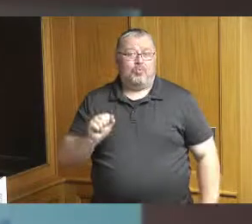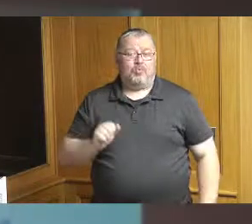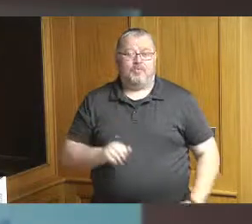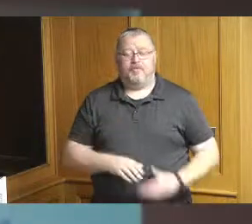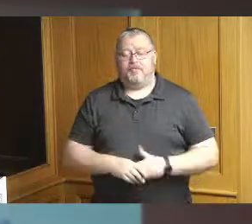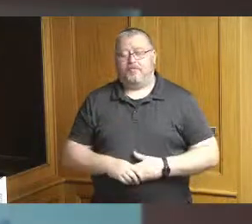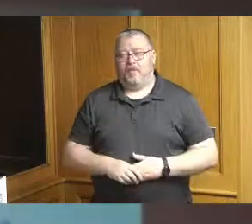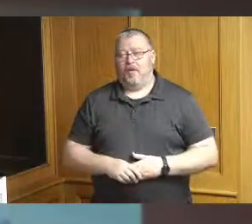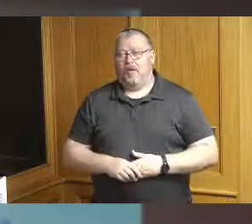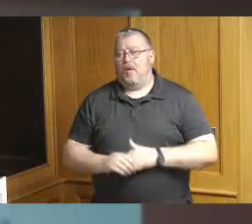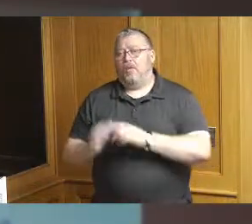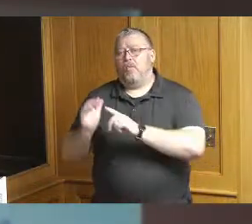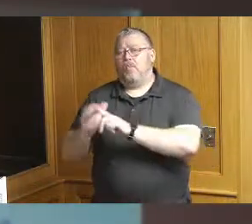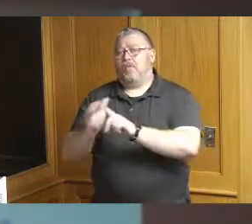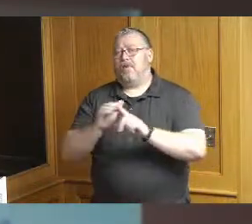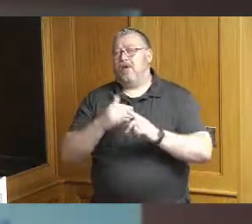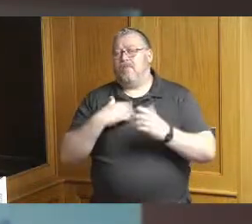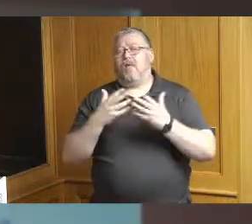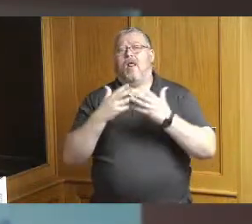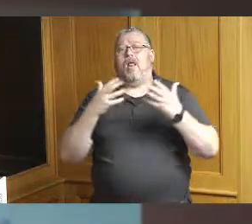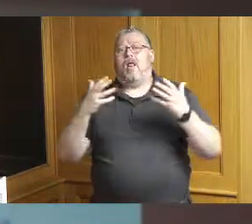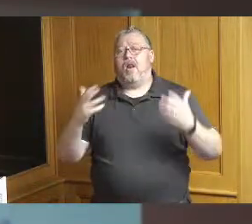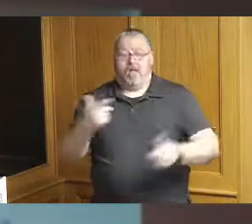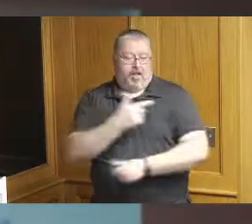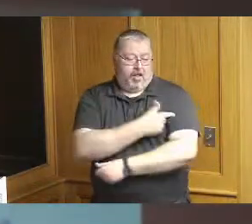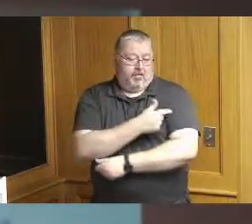just a reminder we have lots of vaccination opportunities